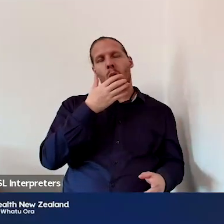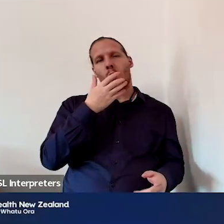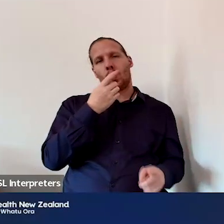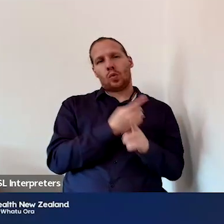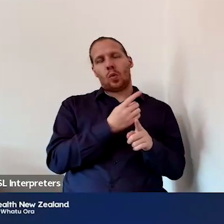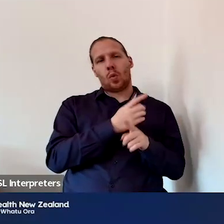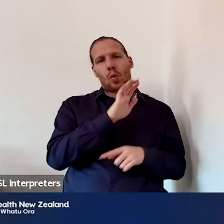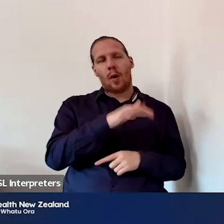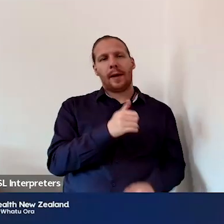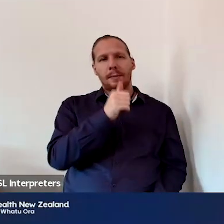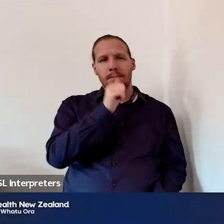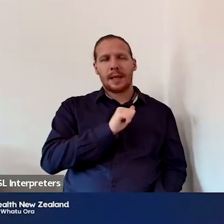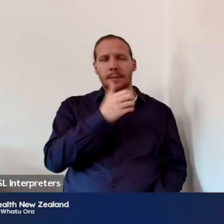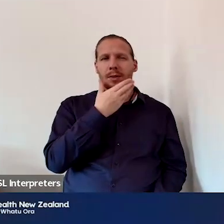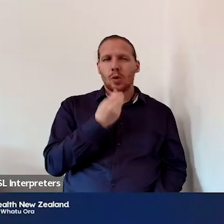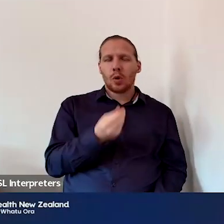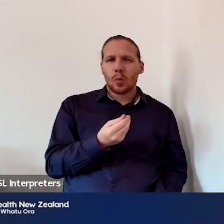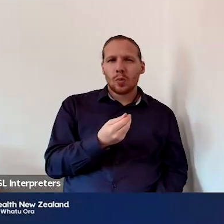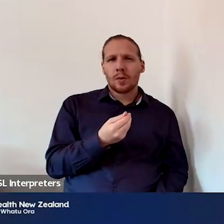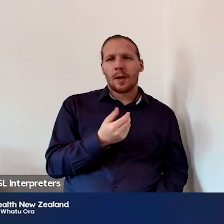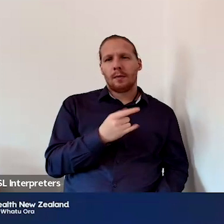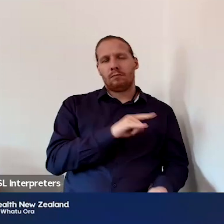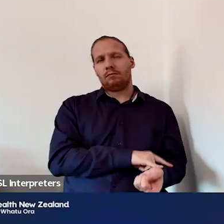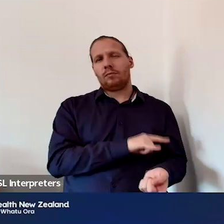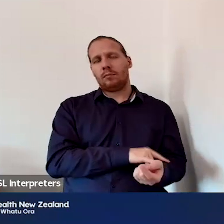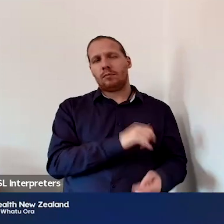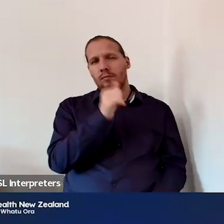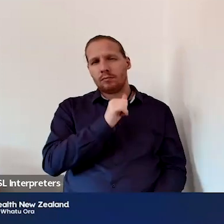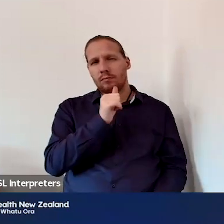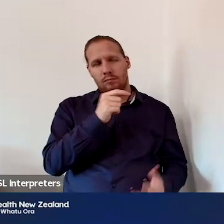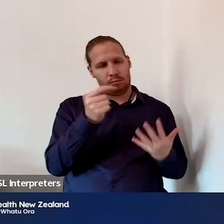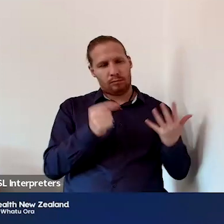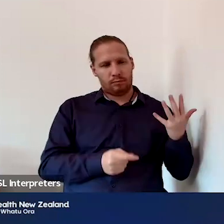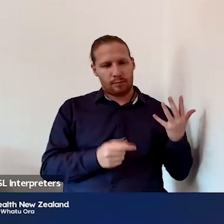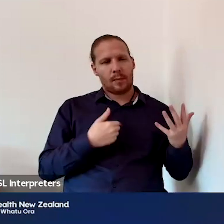So we'll be getting that. We're very excited to be going public with that tomorrow. And